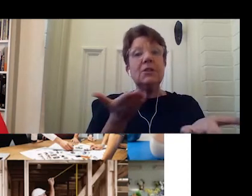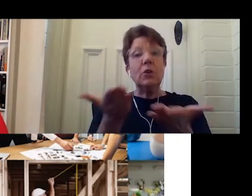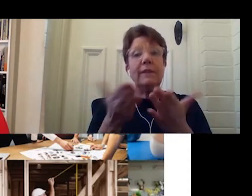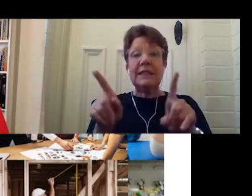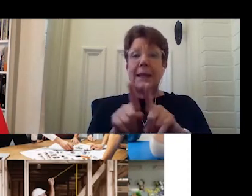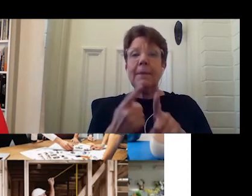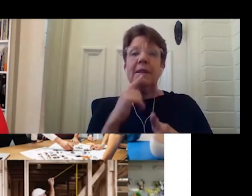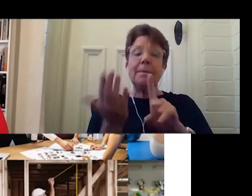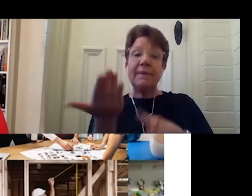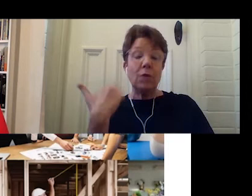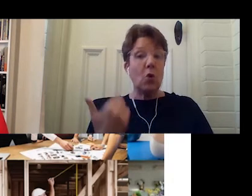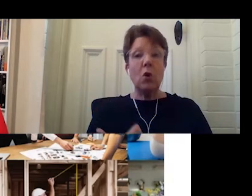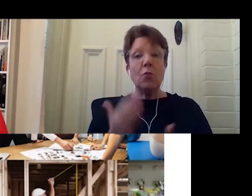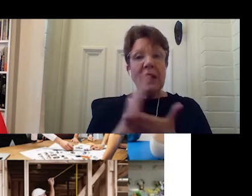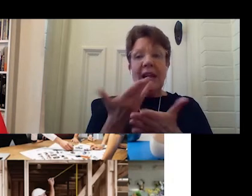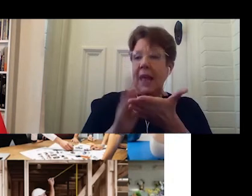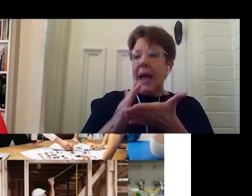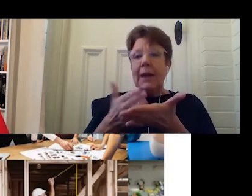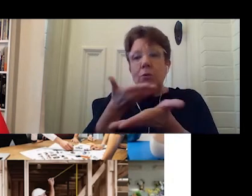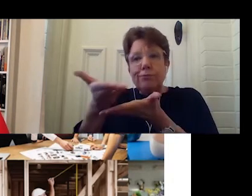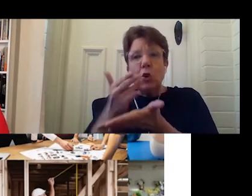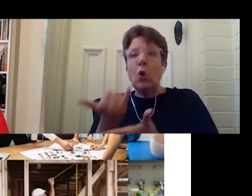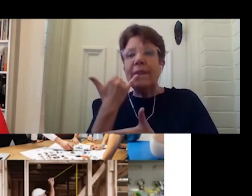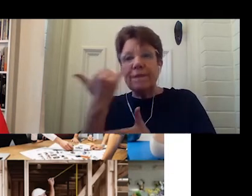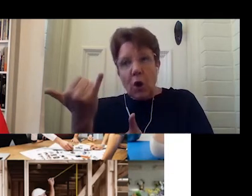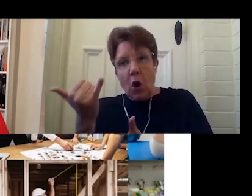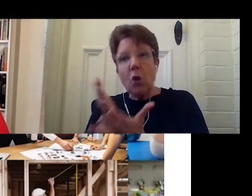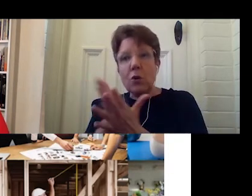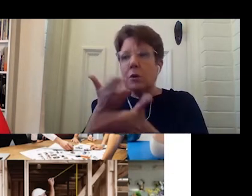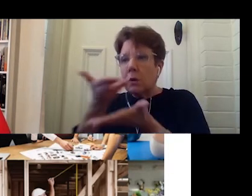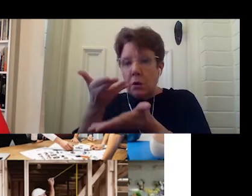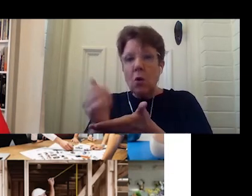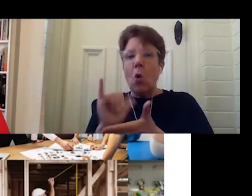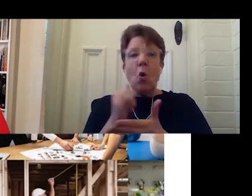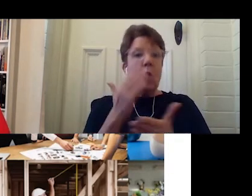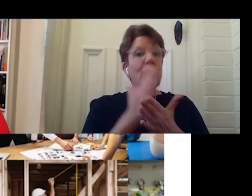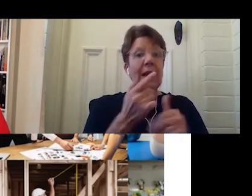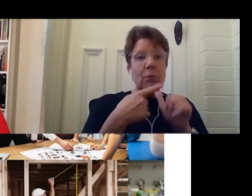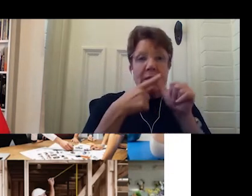earlier, even how you talk on the phone or address emails to people is